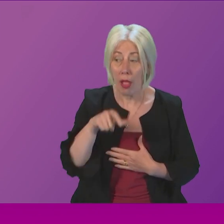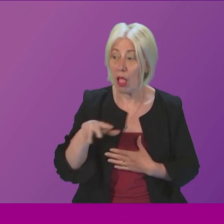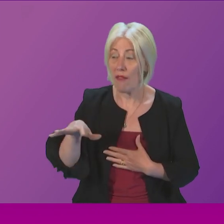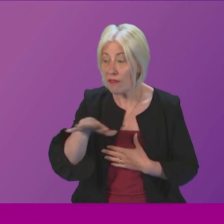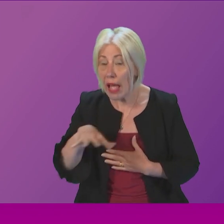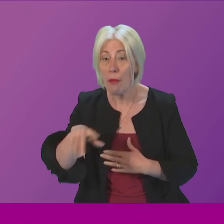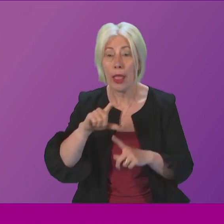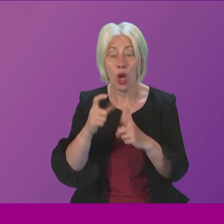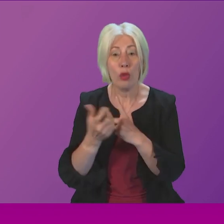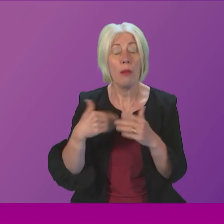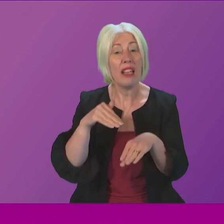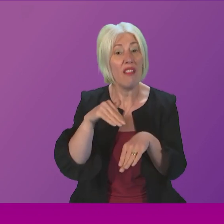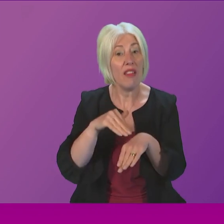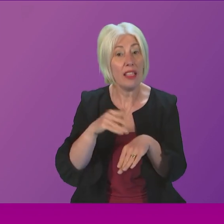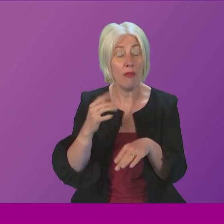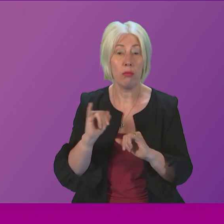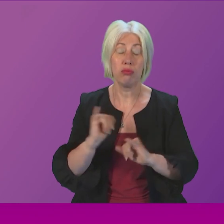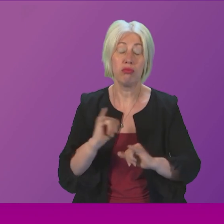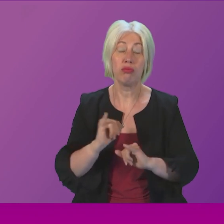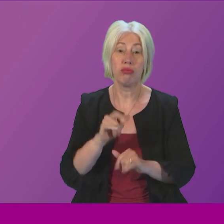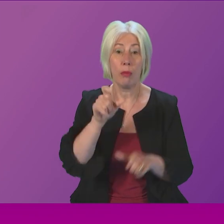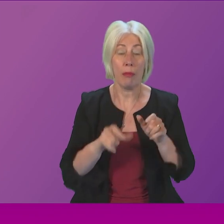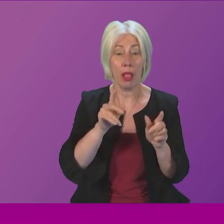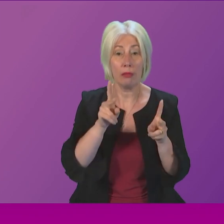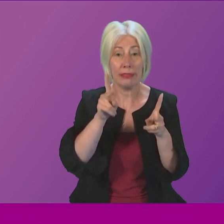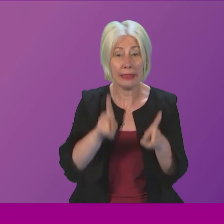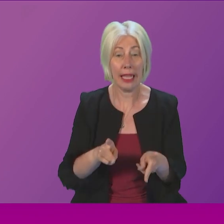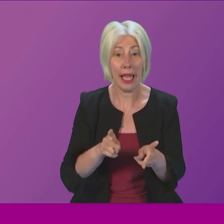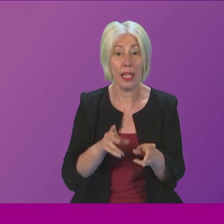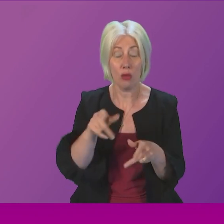been affected by the tragic loss of life on the A9.